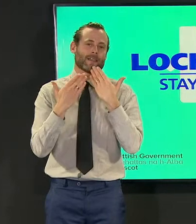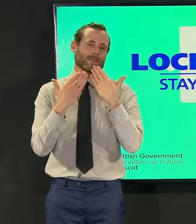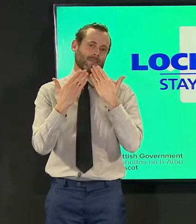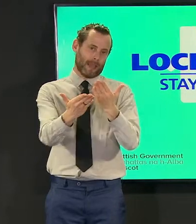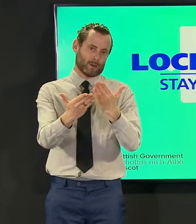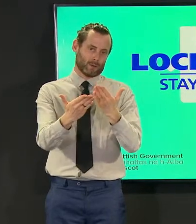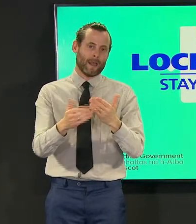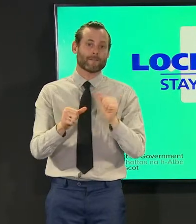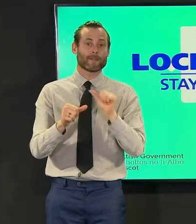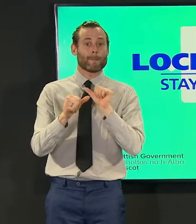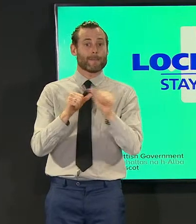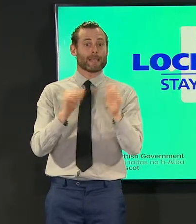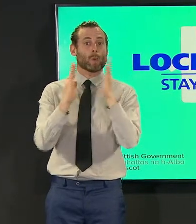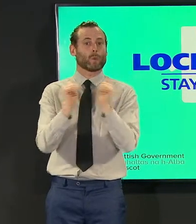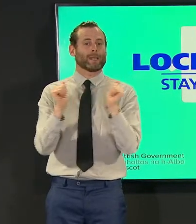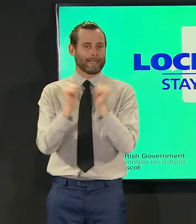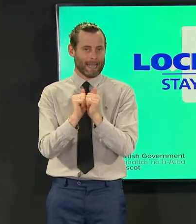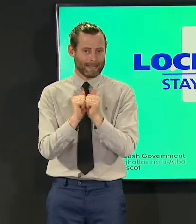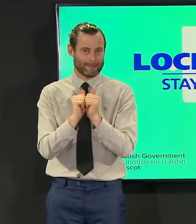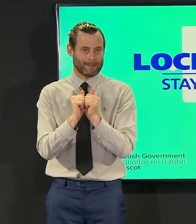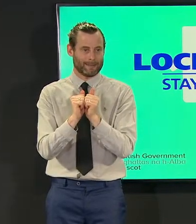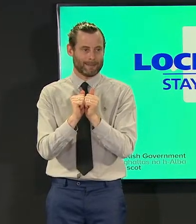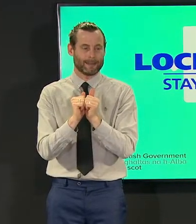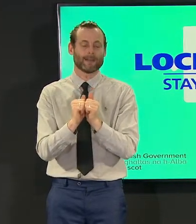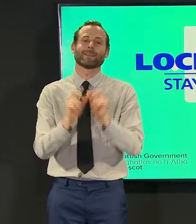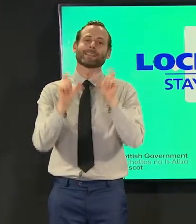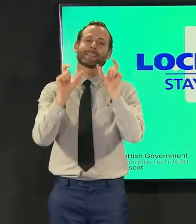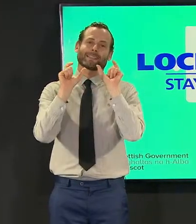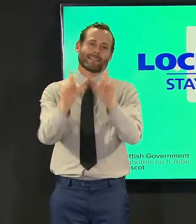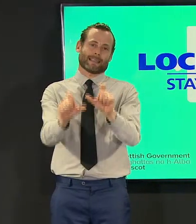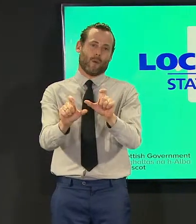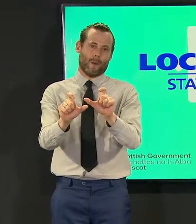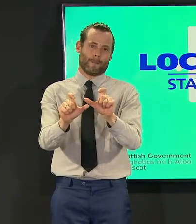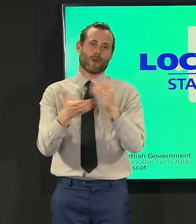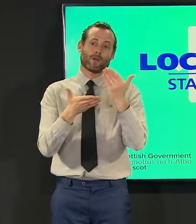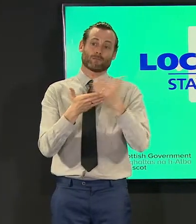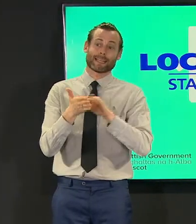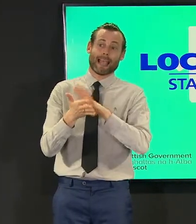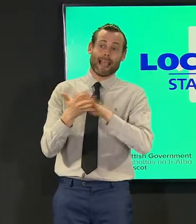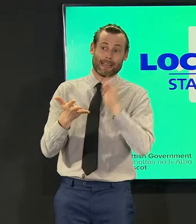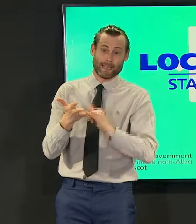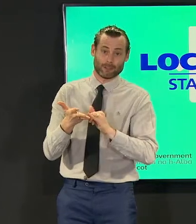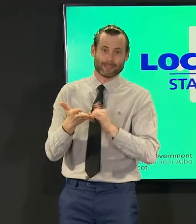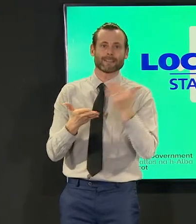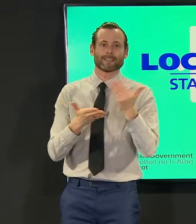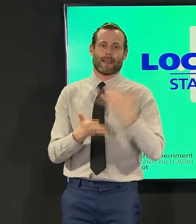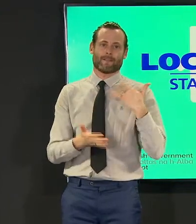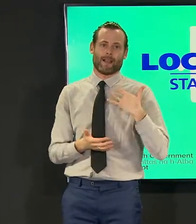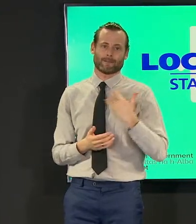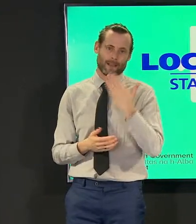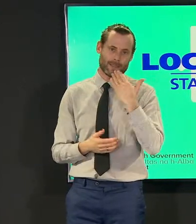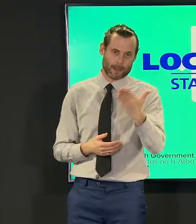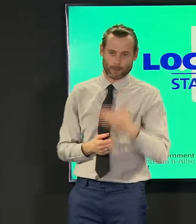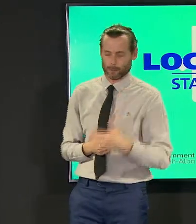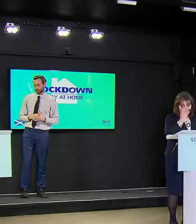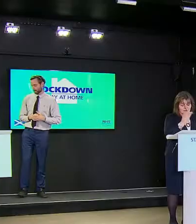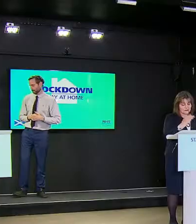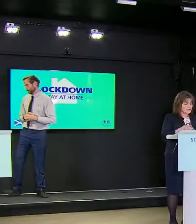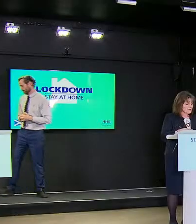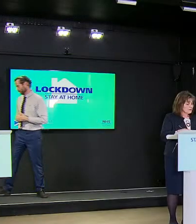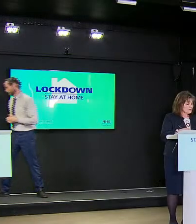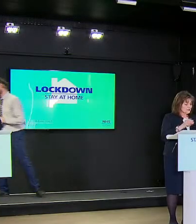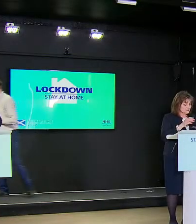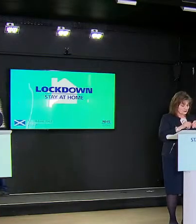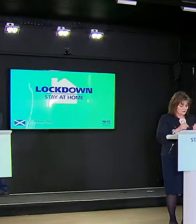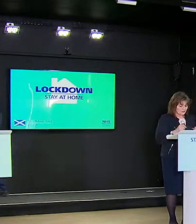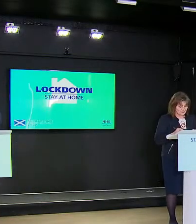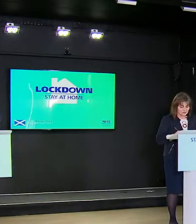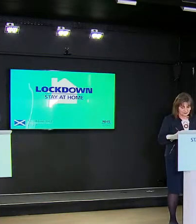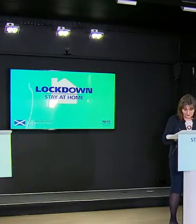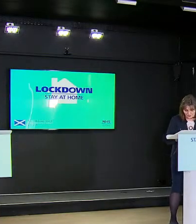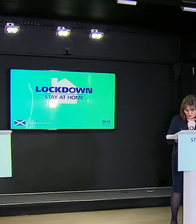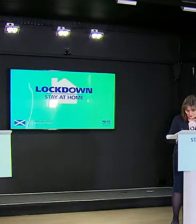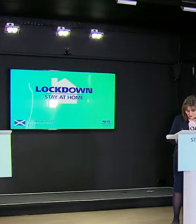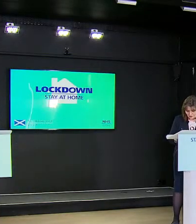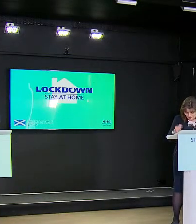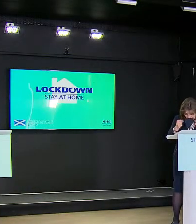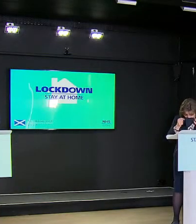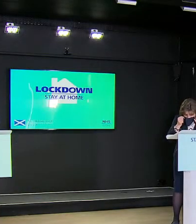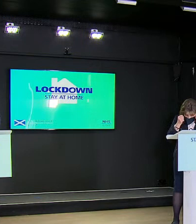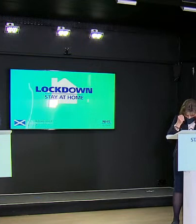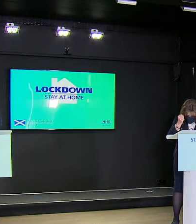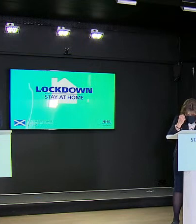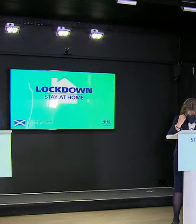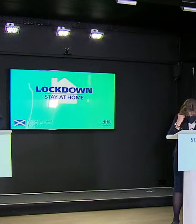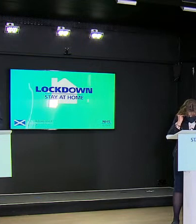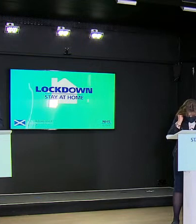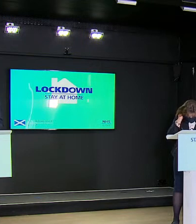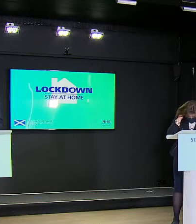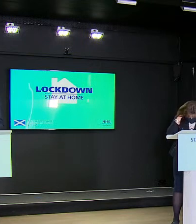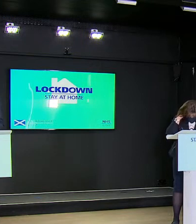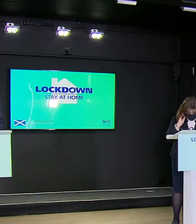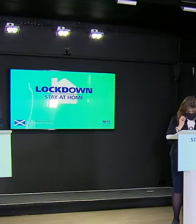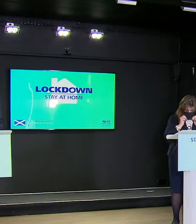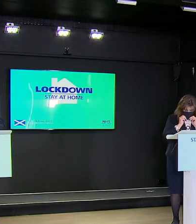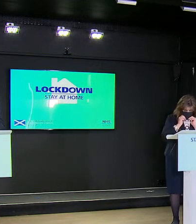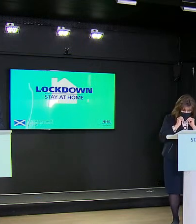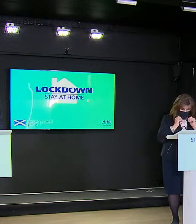have the best of the weekend you can stay home protect the nhs and save lives thank you very much